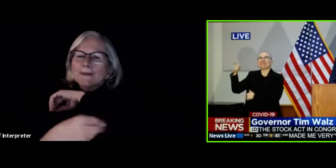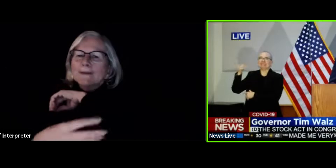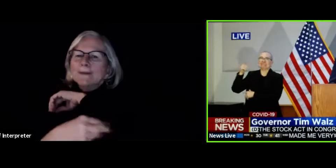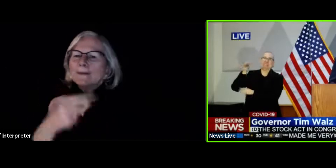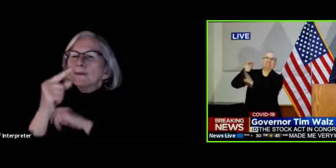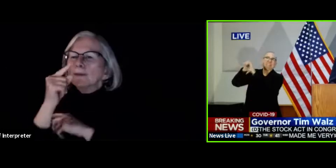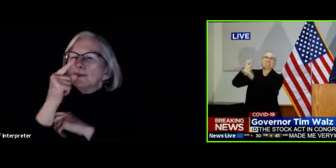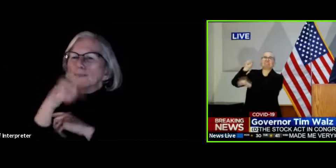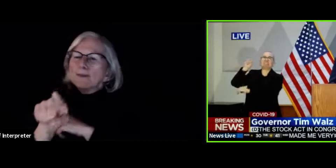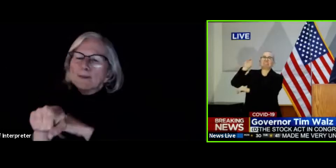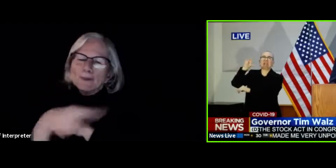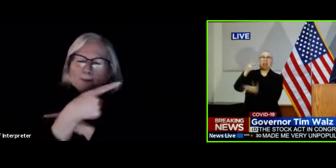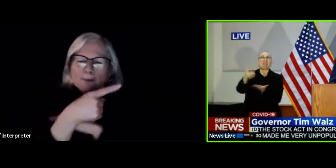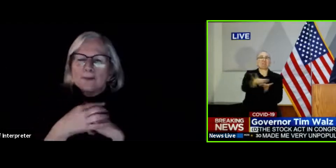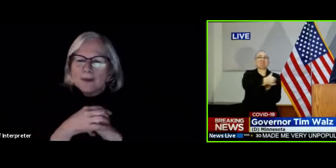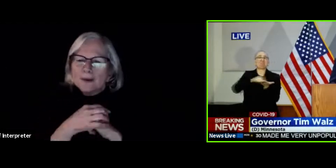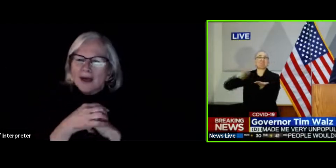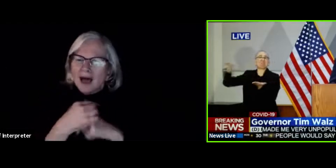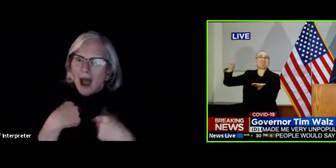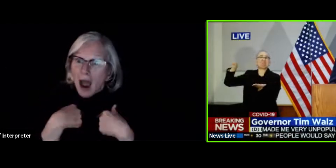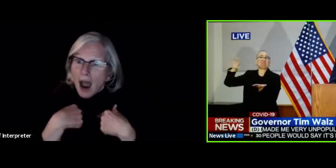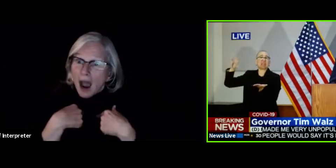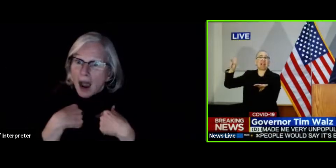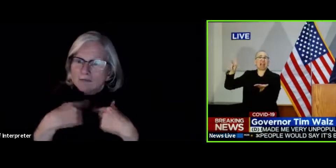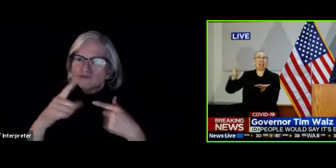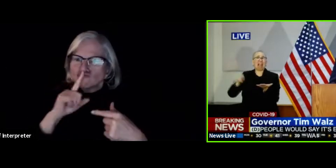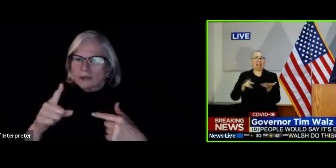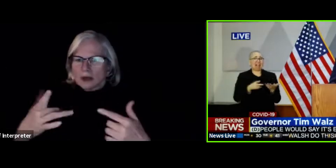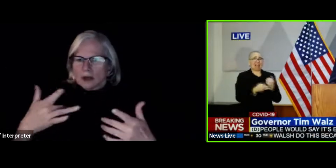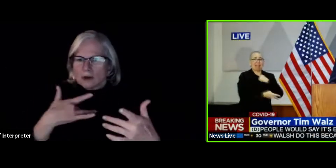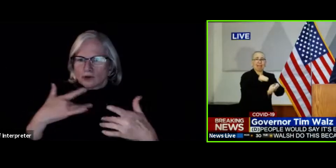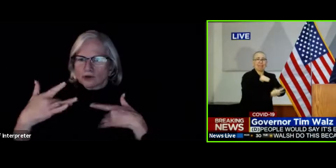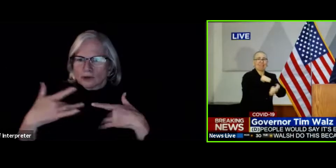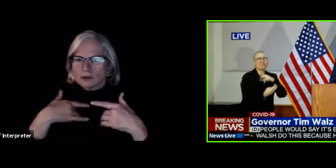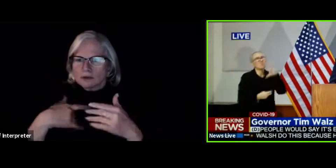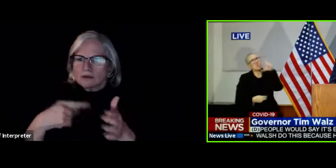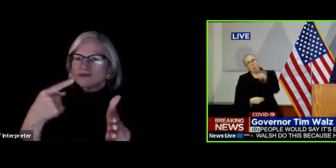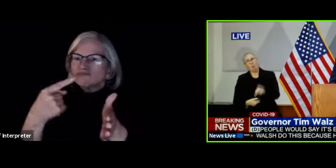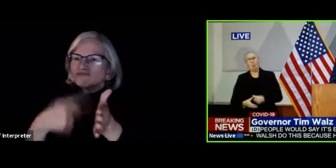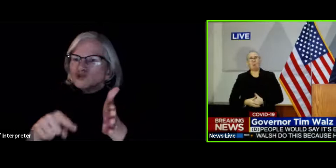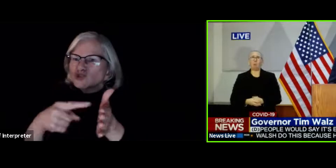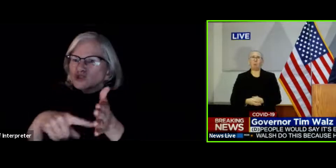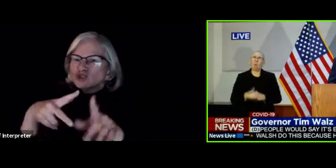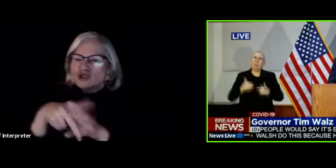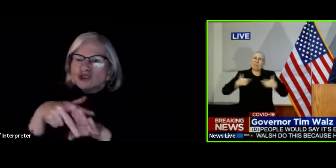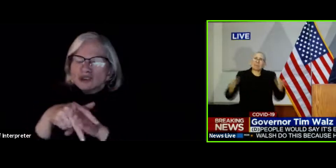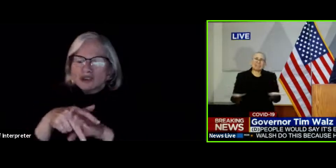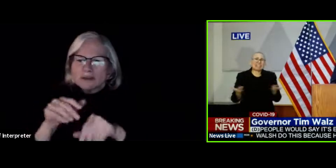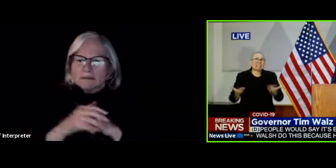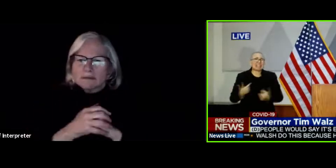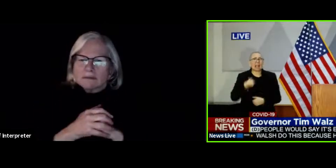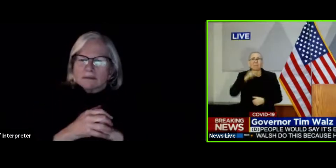MUCH BUT I WANTED TO REASSURE THE PUBLIC. I HAVE NOT GONE OUTS OF STATE, I HAVE NOT